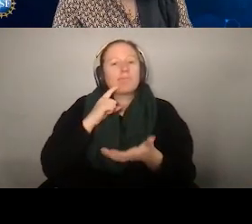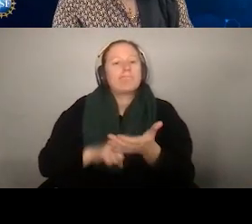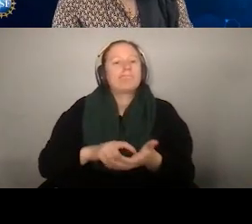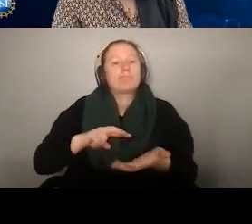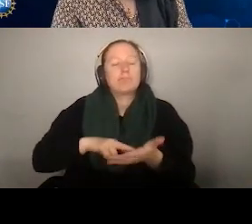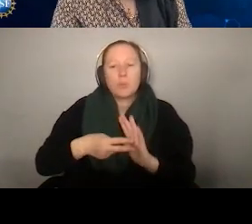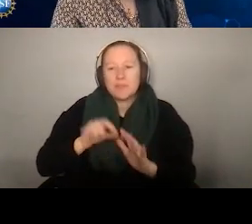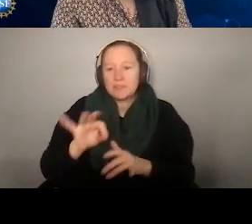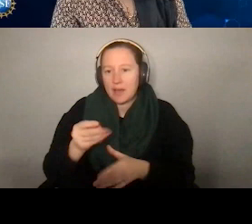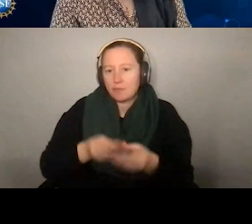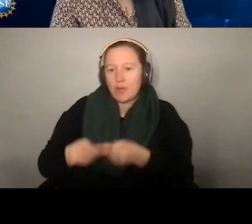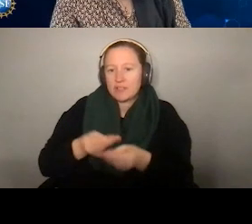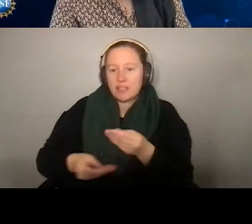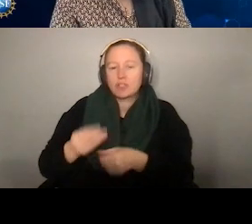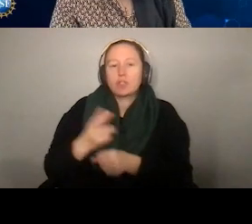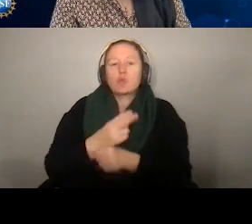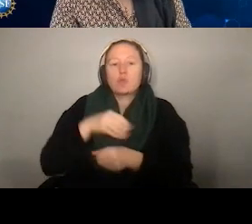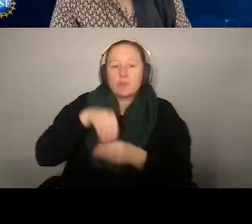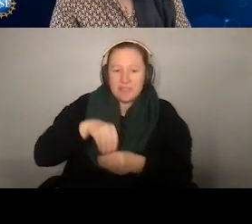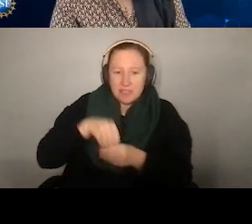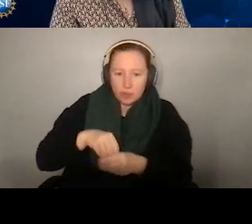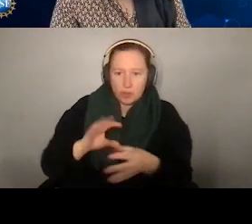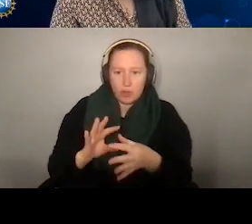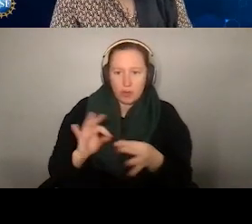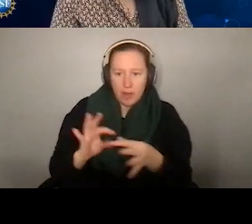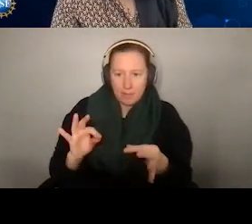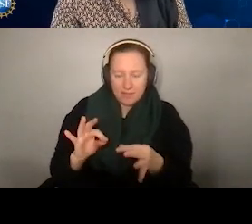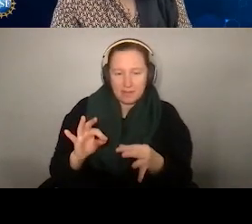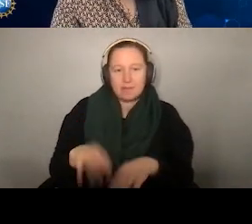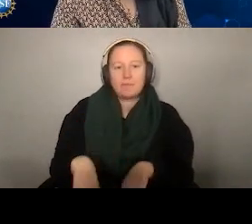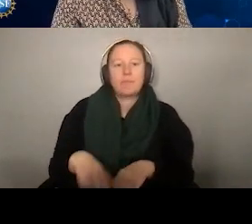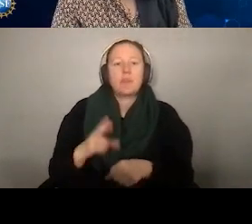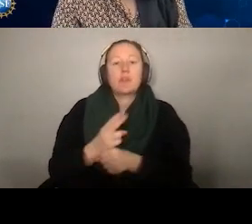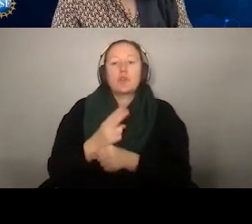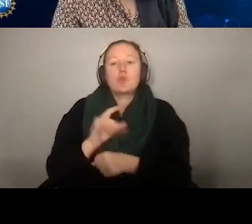please utilize the internal comments field instead. The use of the internal comments field